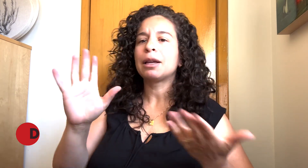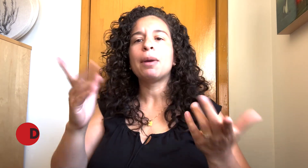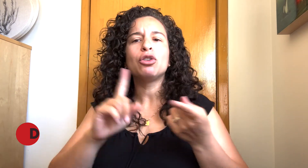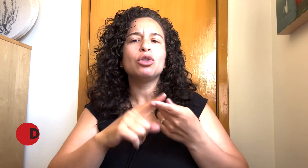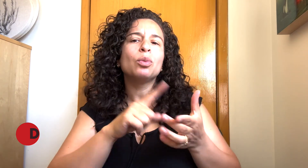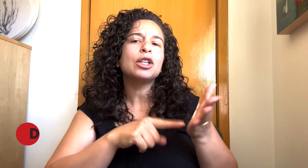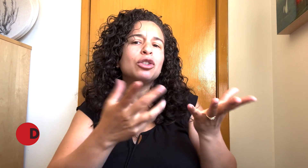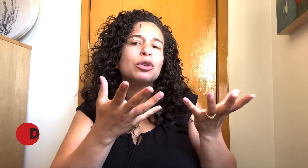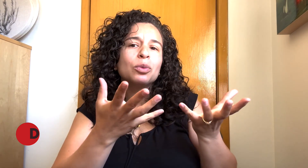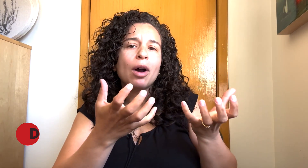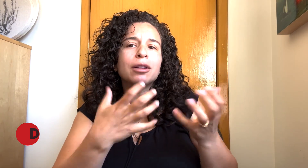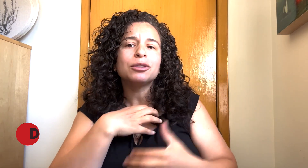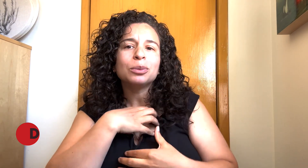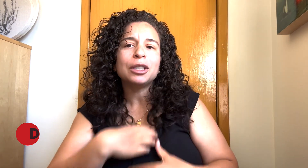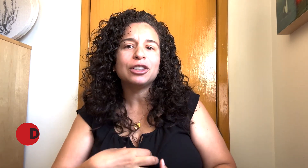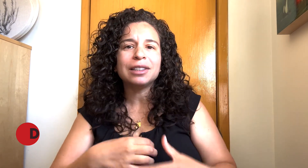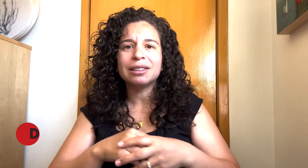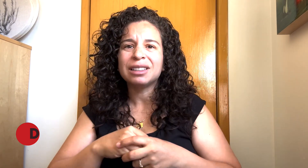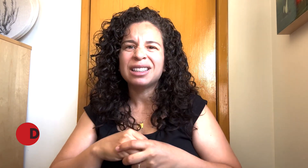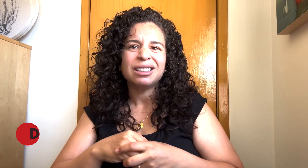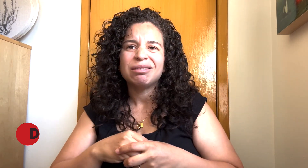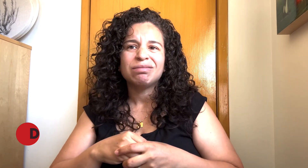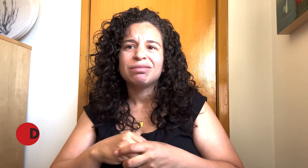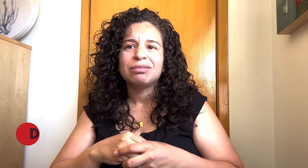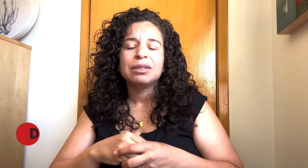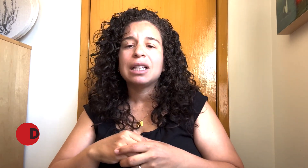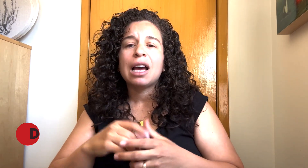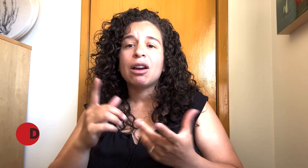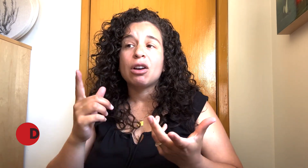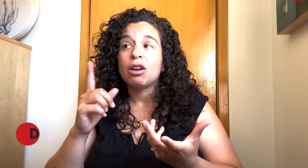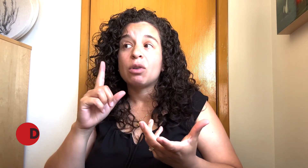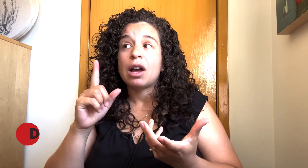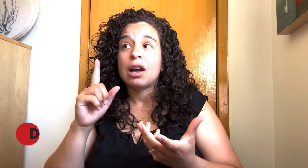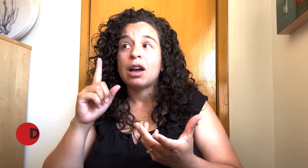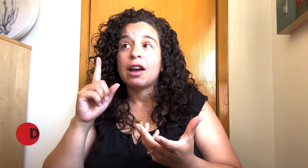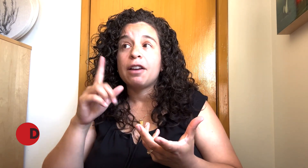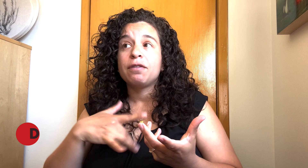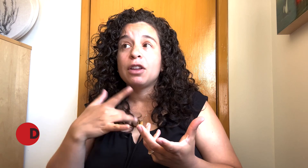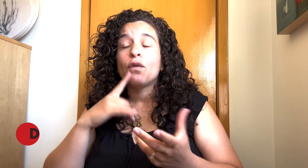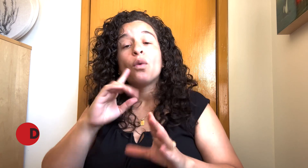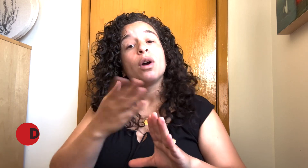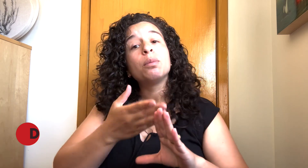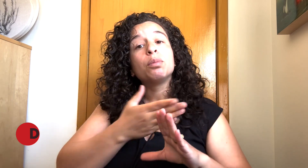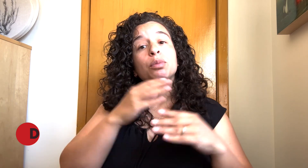needs are versus wishes for a home. First step for most folks